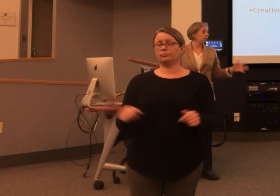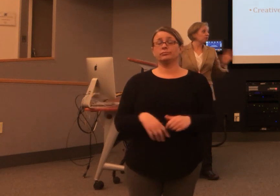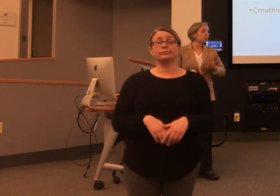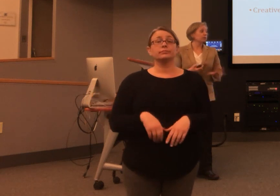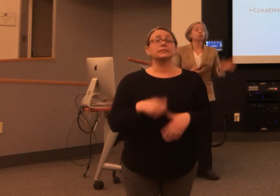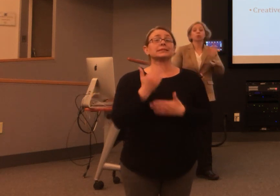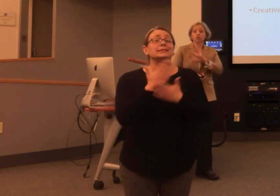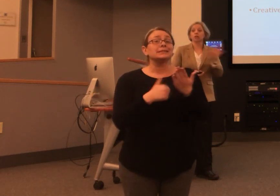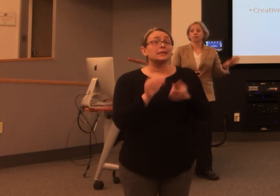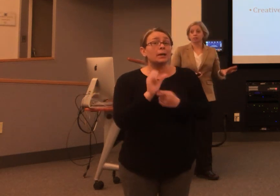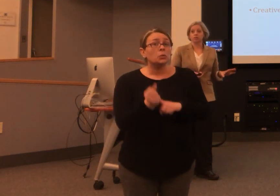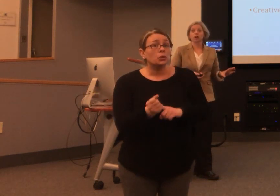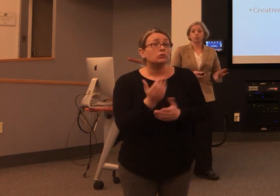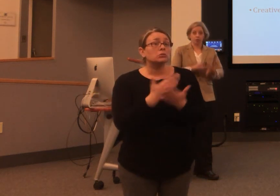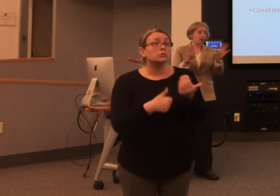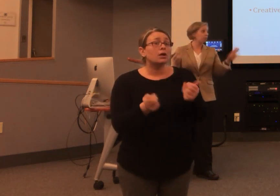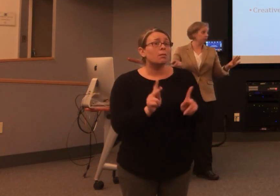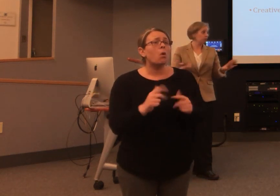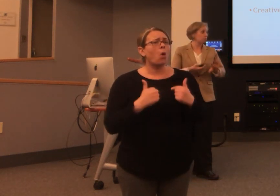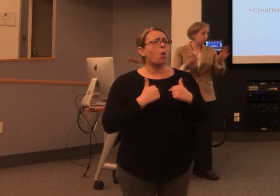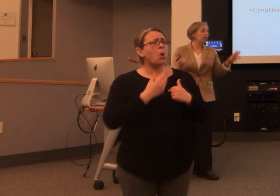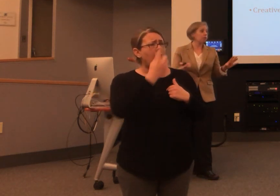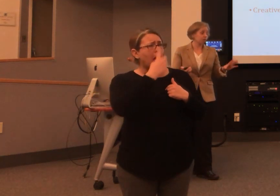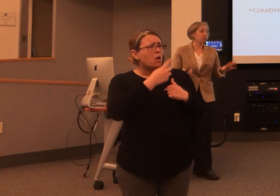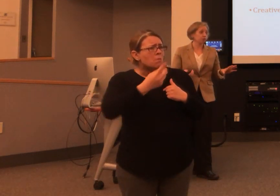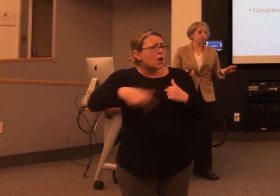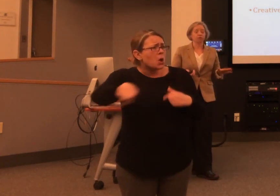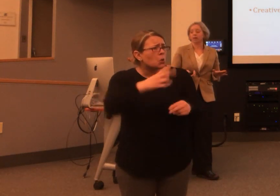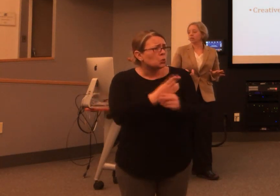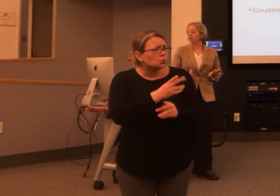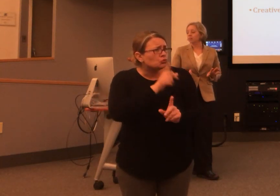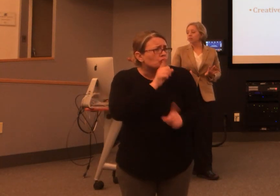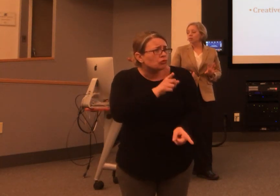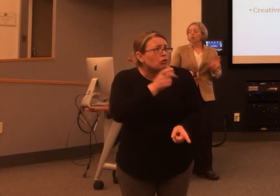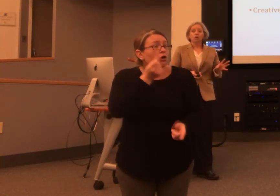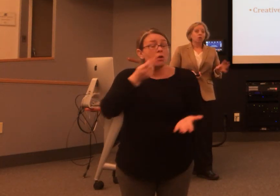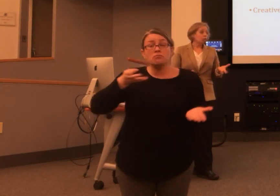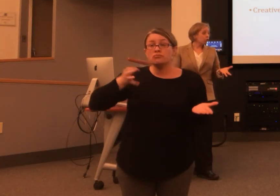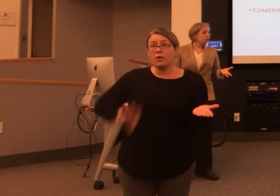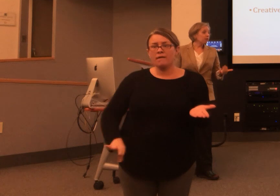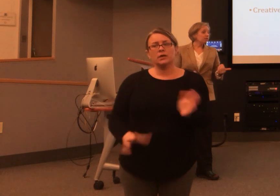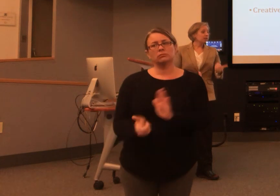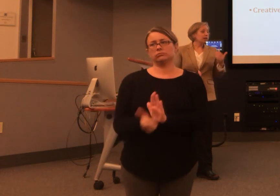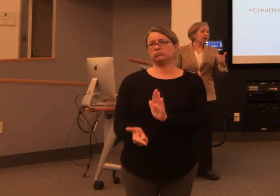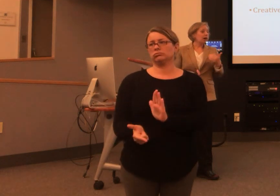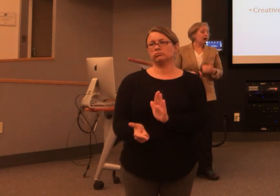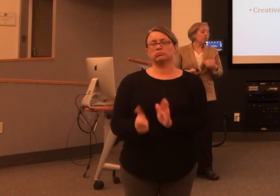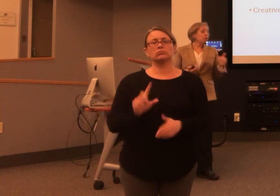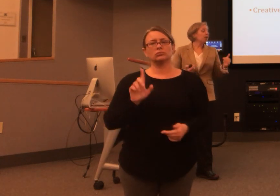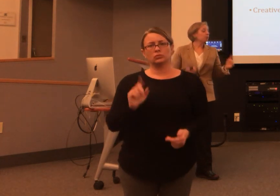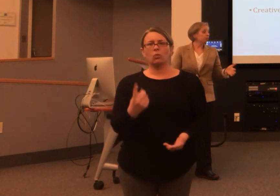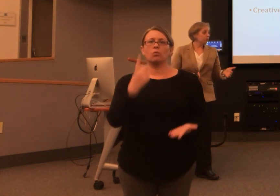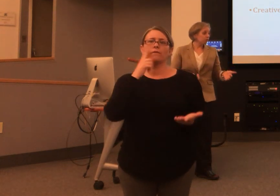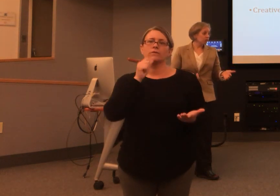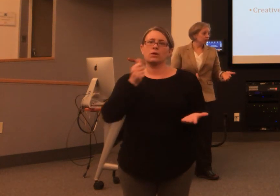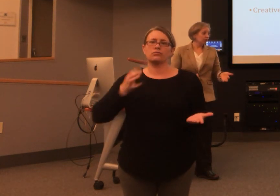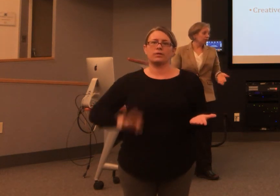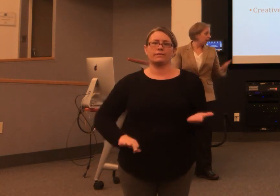I don't want somebody commercializing this software that I just put out there for the good of humanity. Or you might say, I'm okay with you using it,